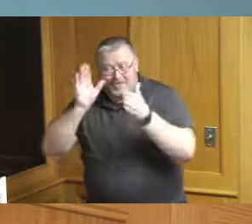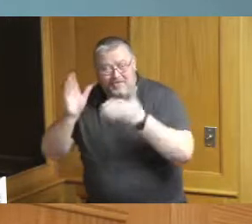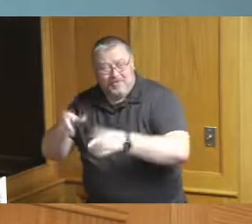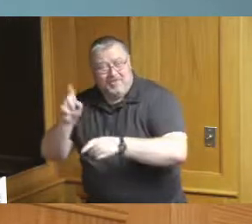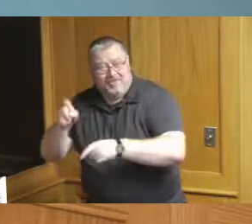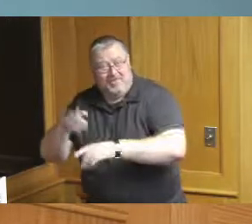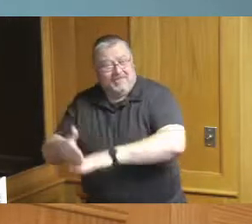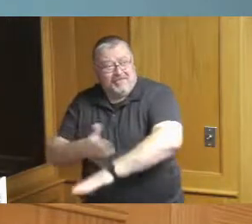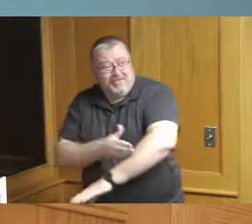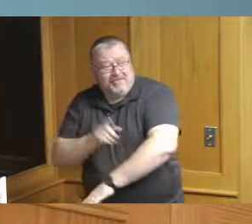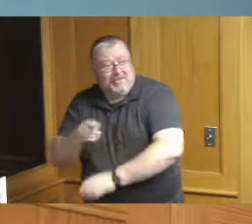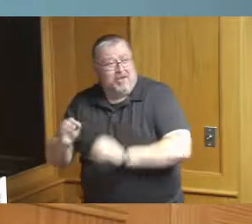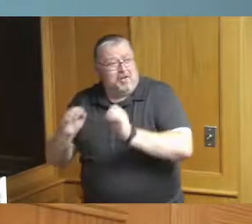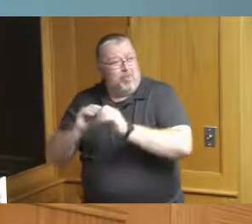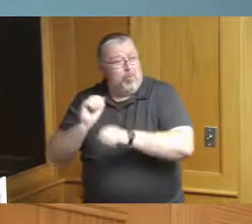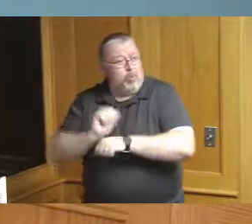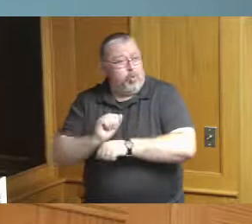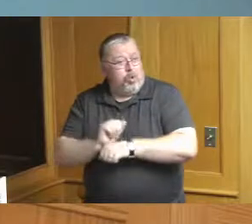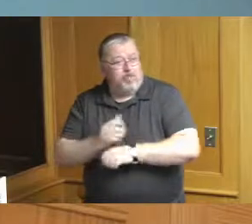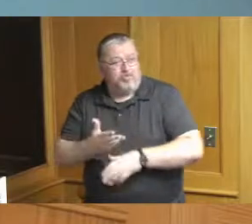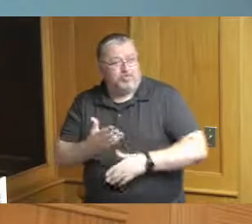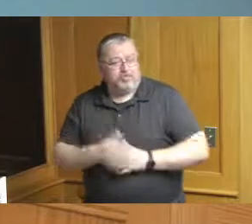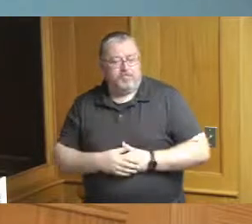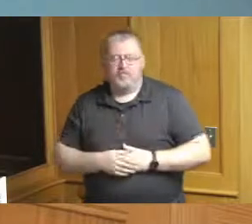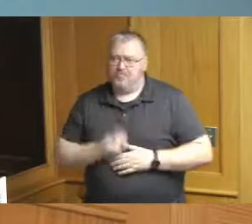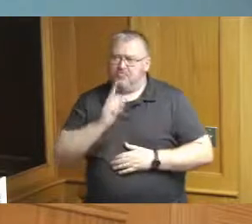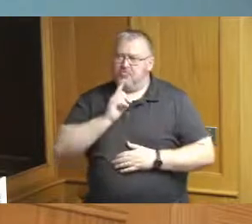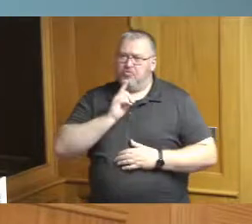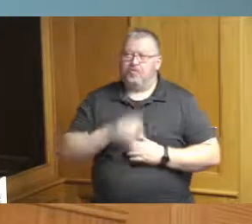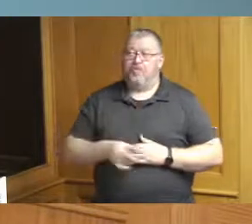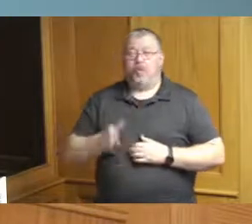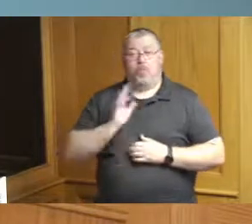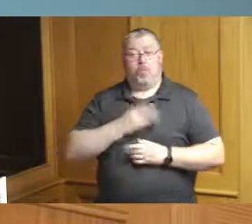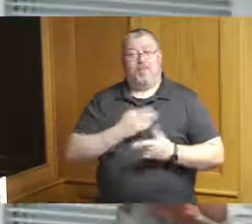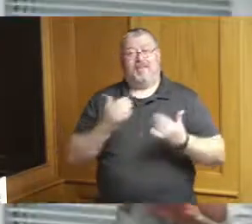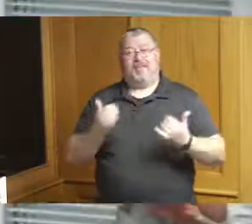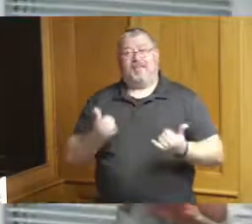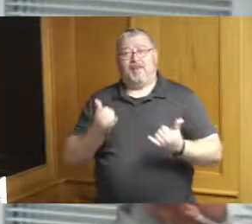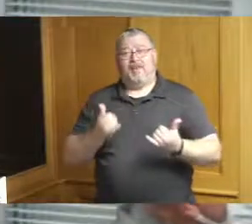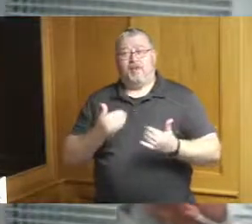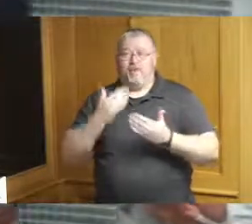kind of step up or do better certainly so um we actually now thanks to the Ohio Department of